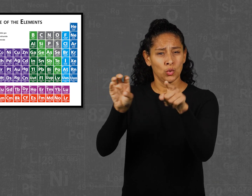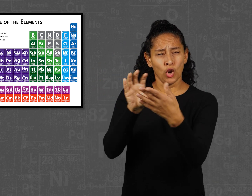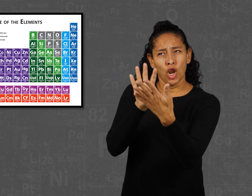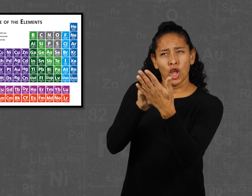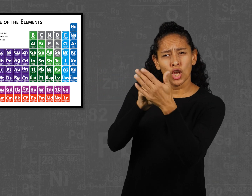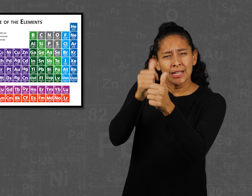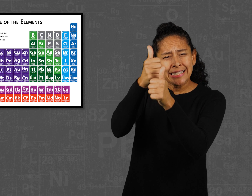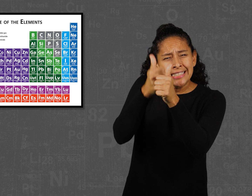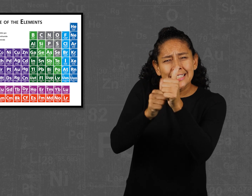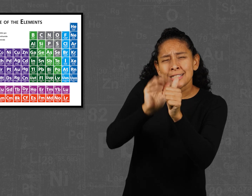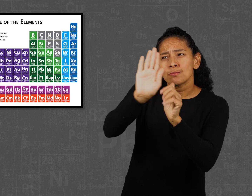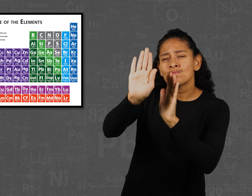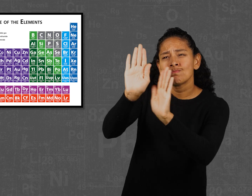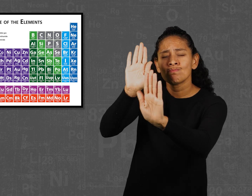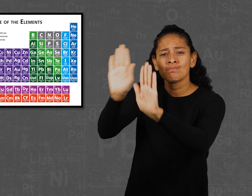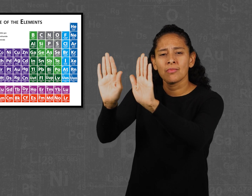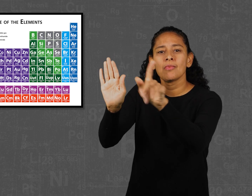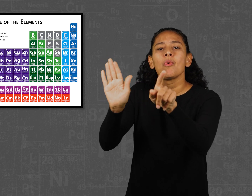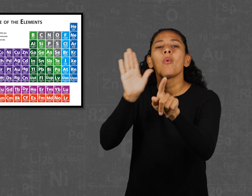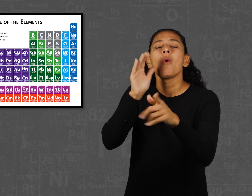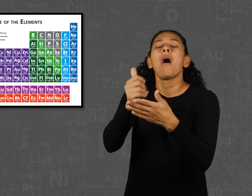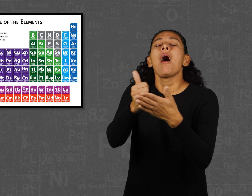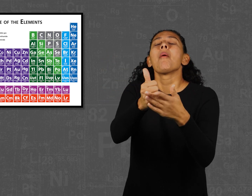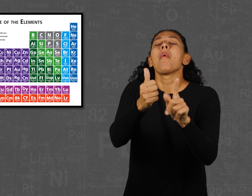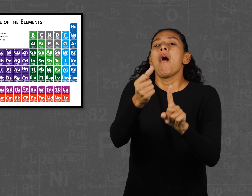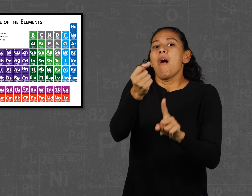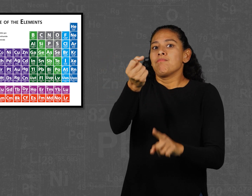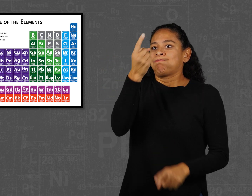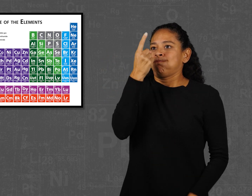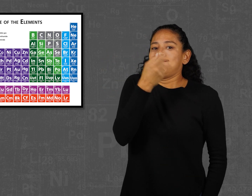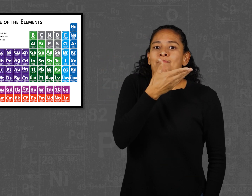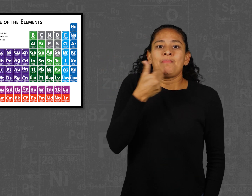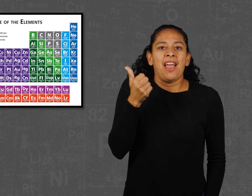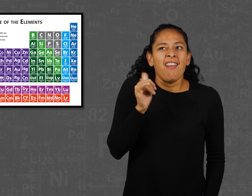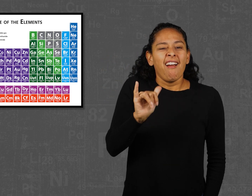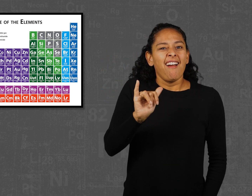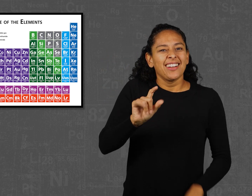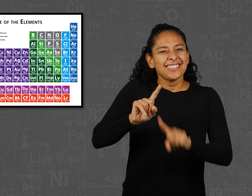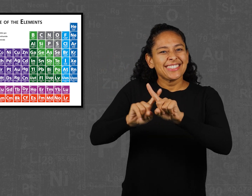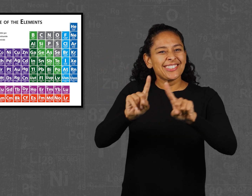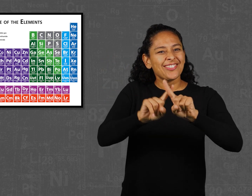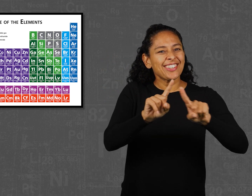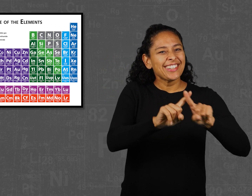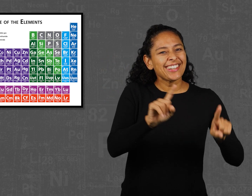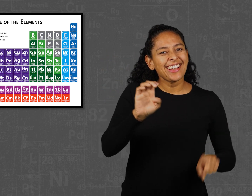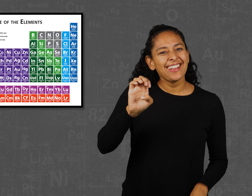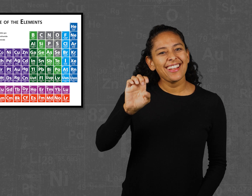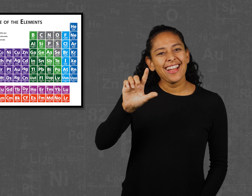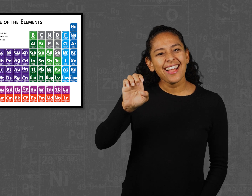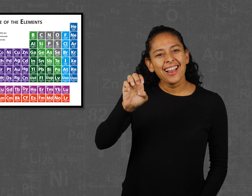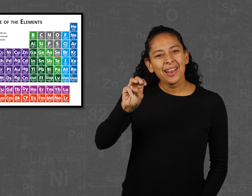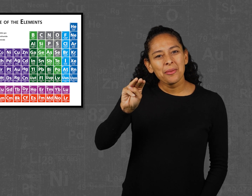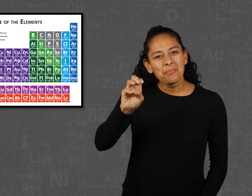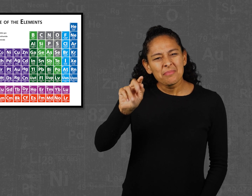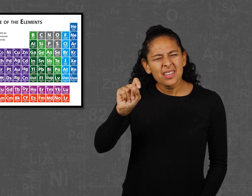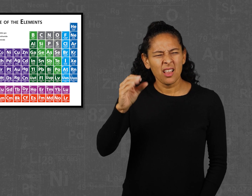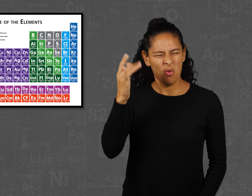and learning each part will help you better understand the different elements